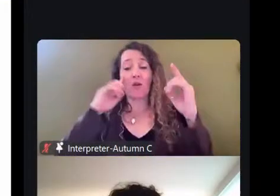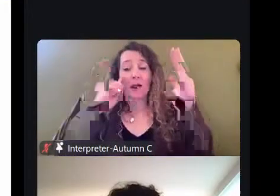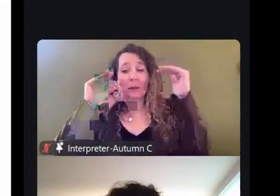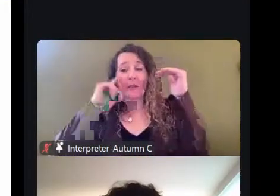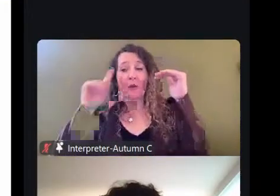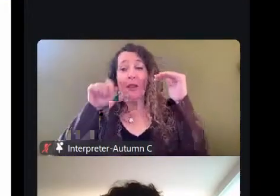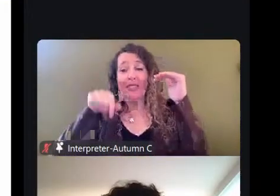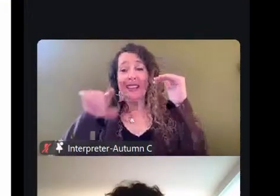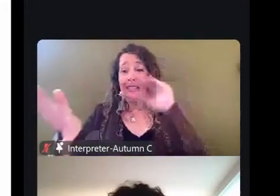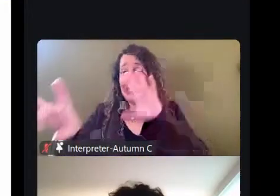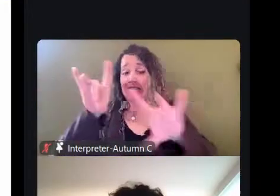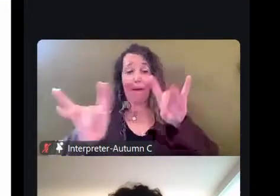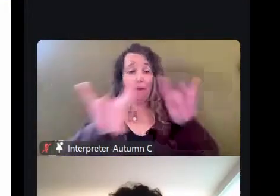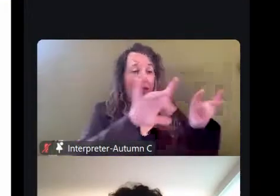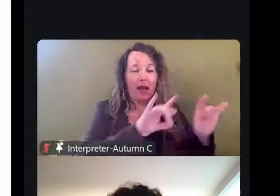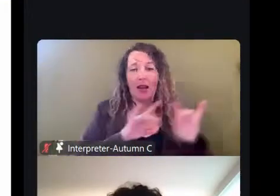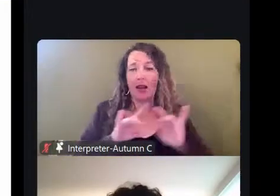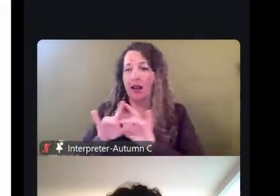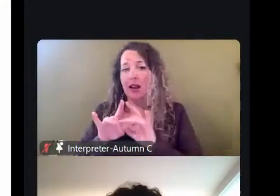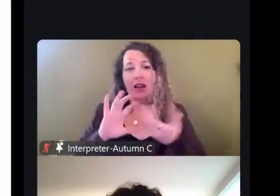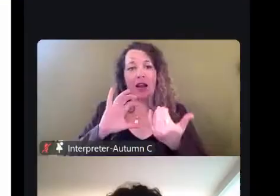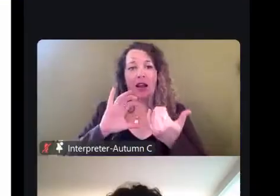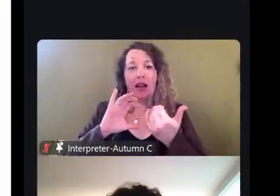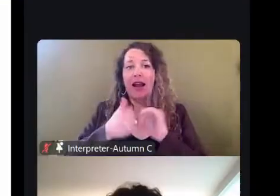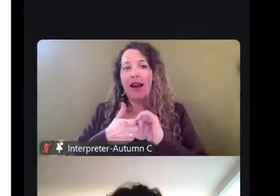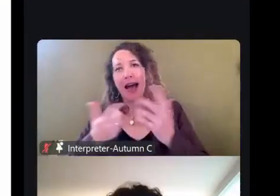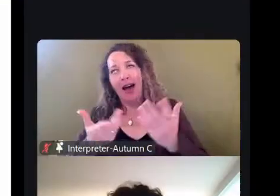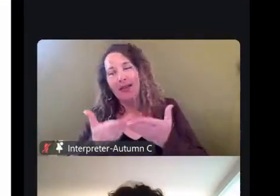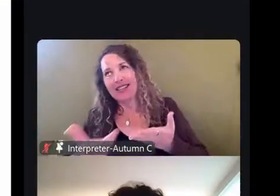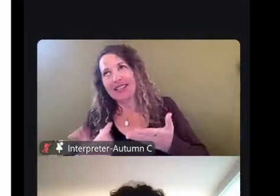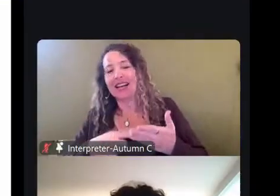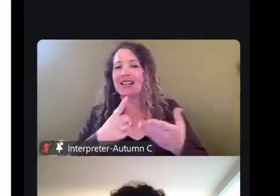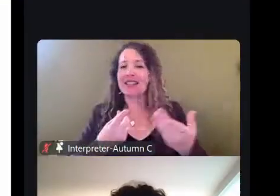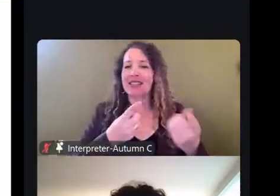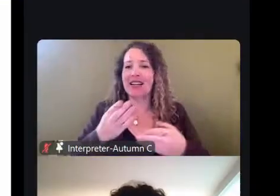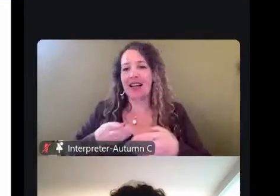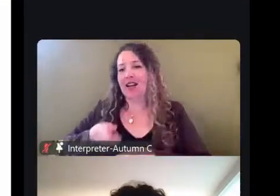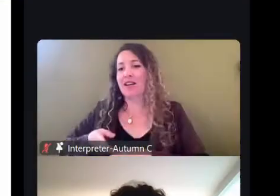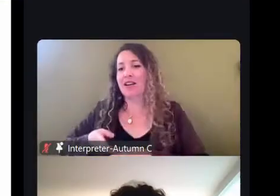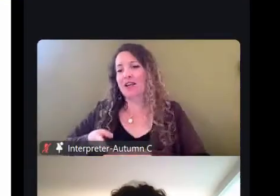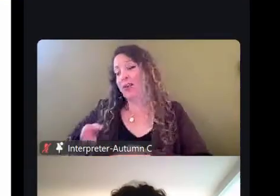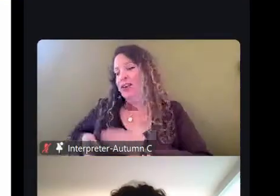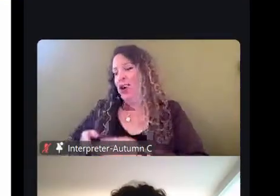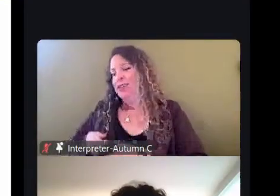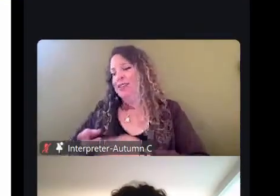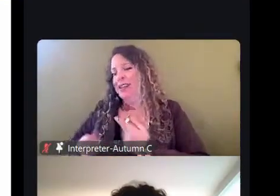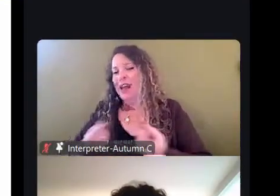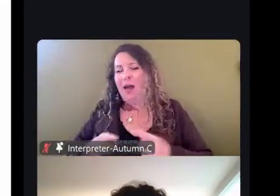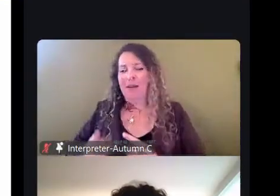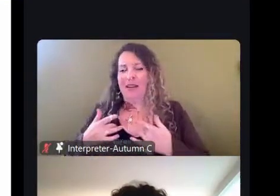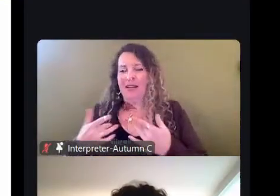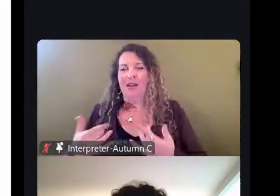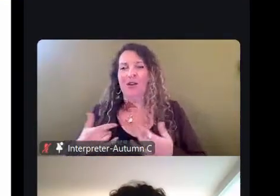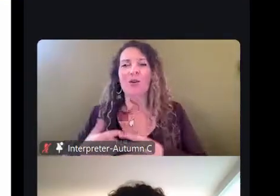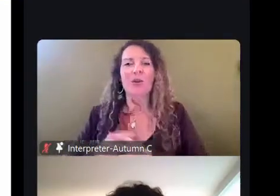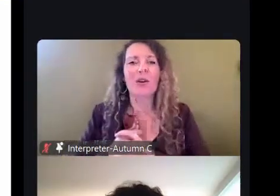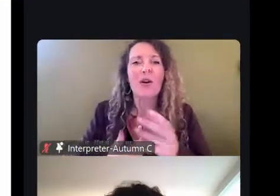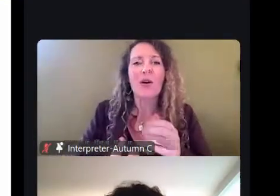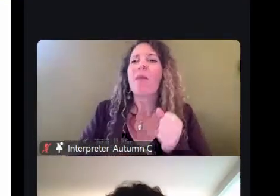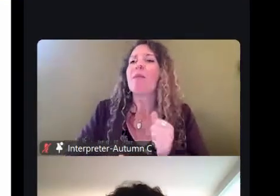And the way theses often turn out and dissertations as well is the majority of the sample were very,